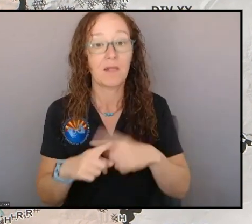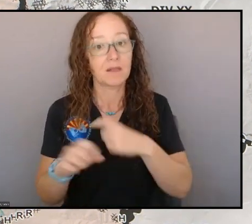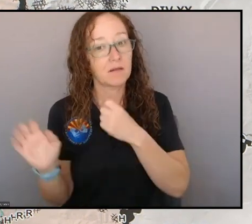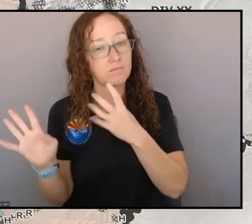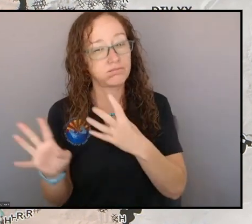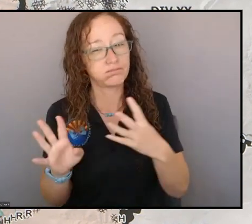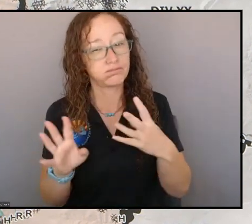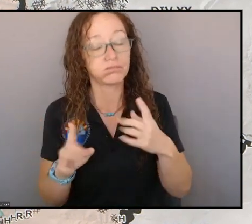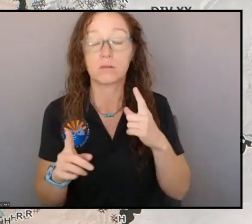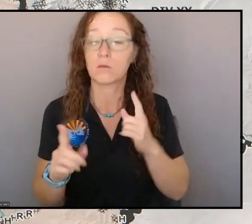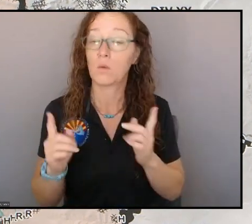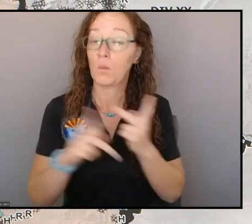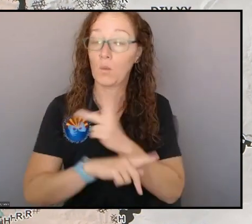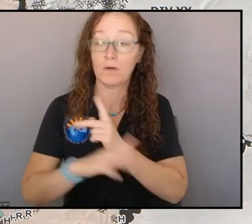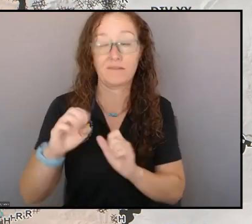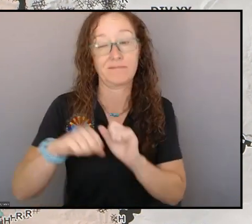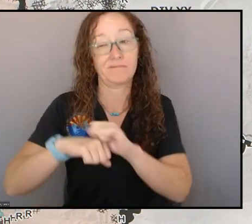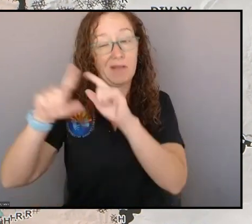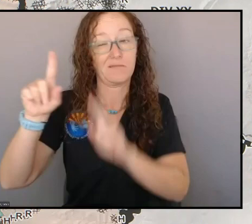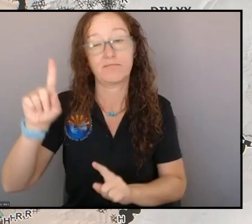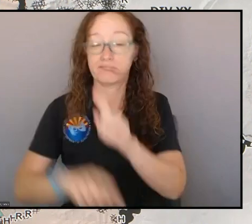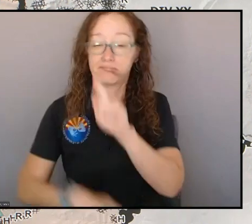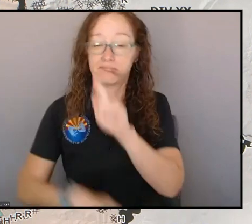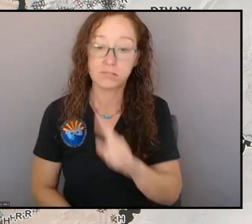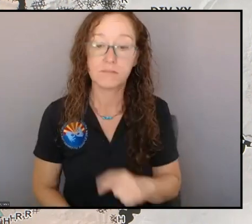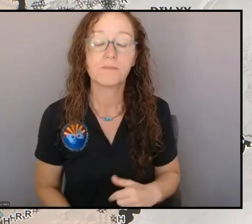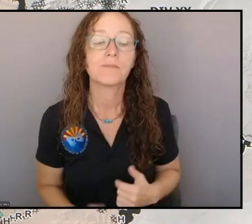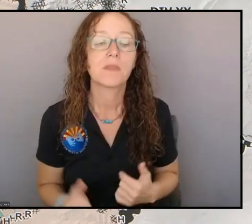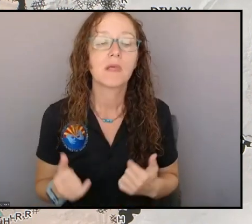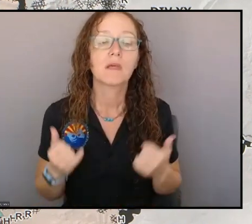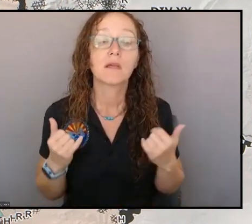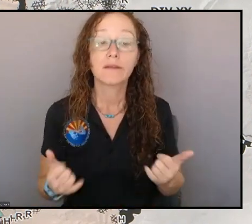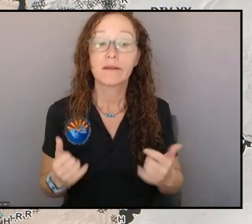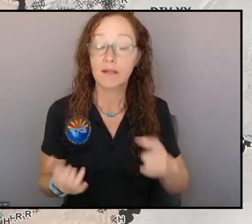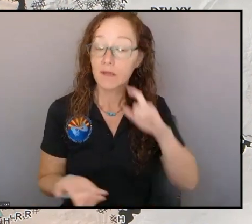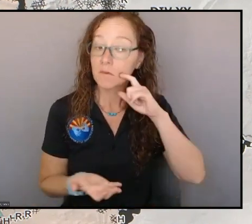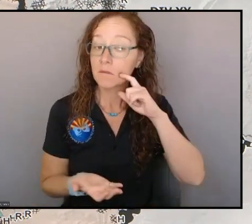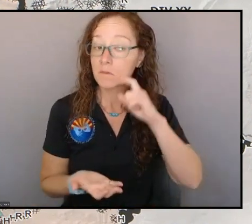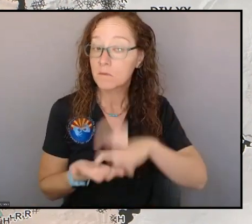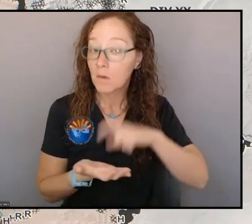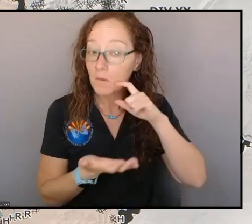especially noticeable today is, a lot of variability depending